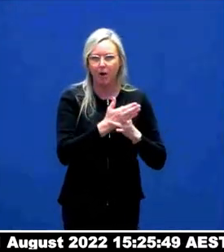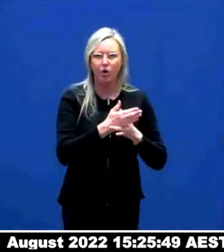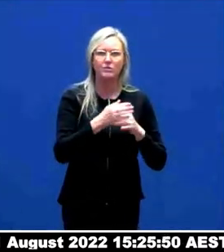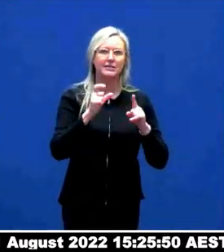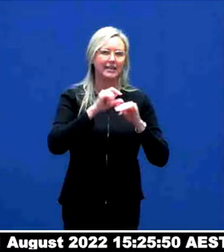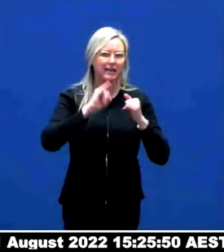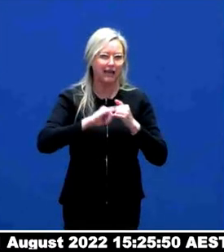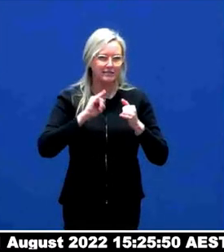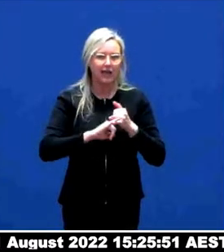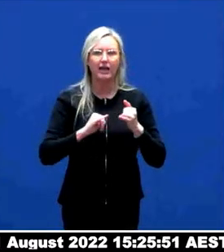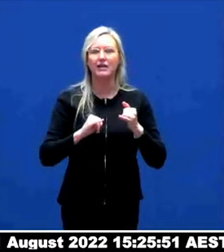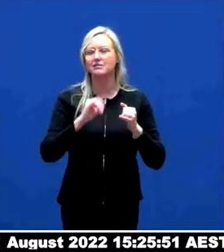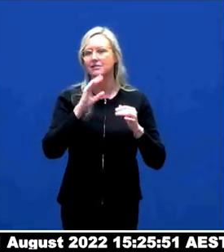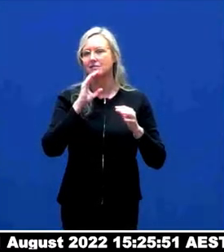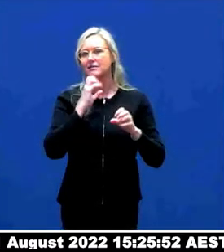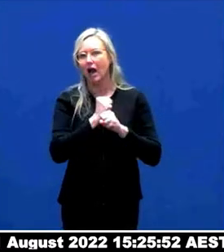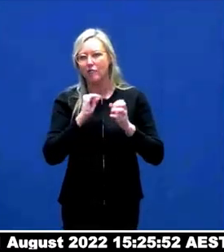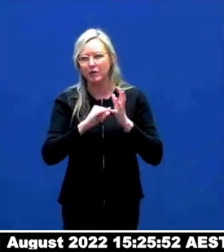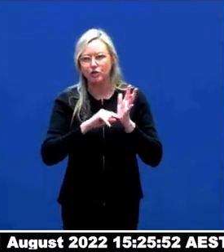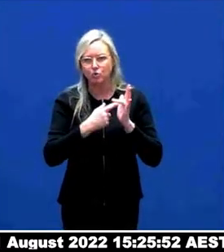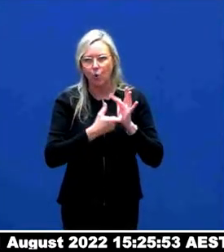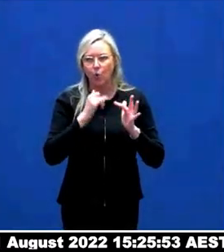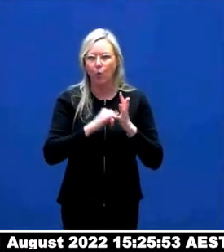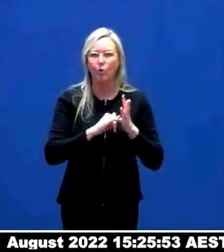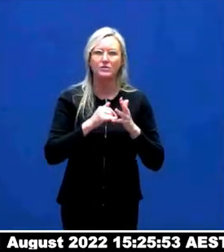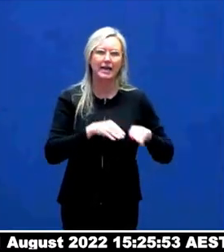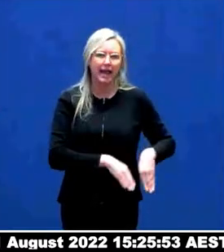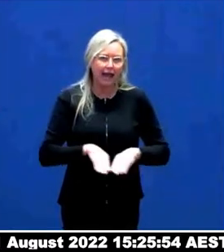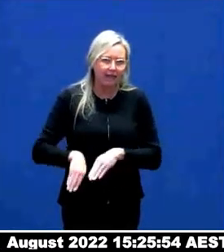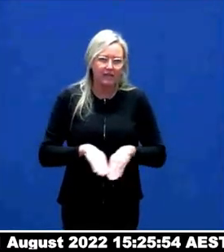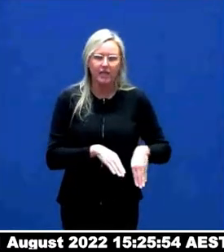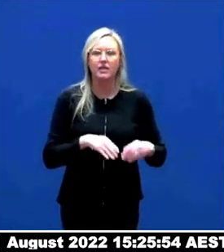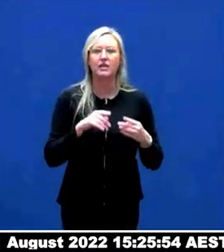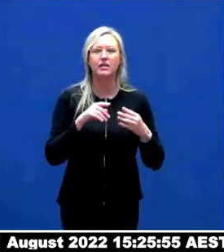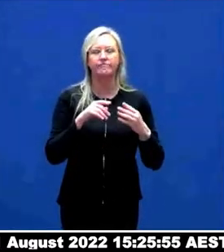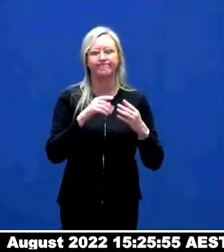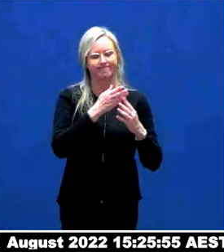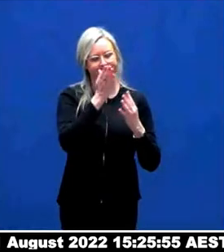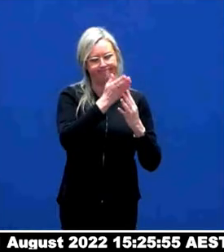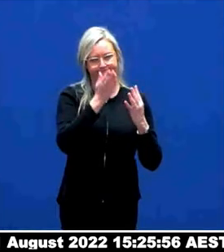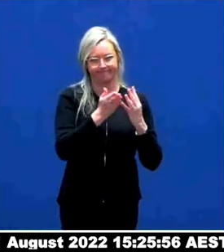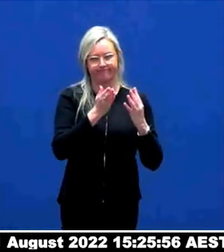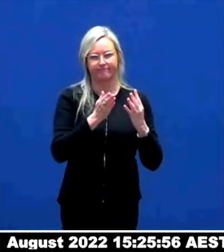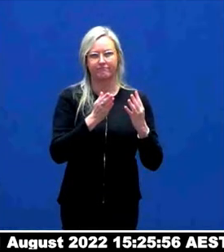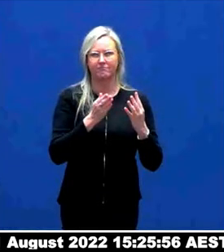Government Stores, the navy, maybe one other, two others.